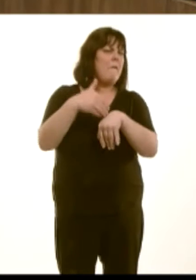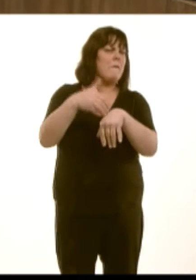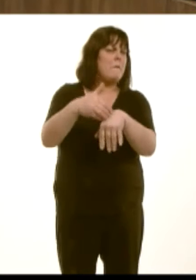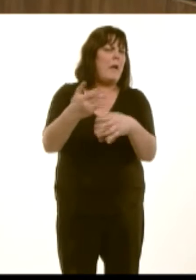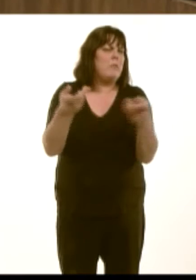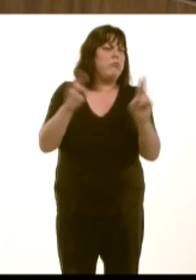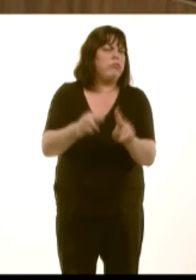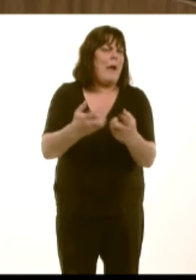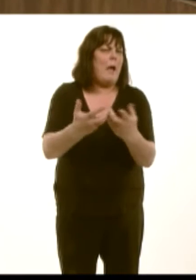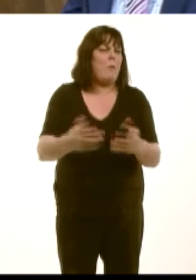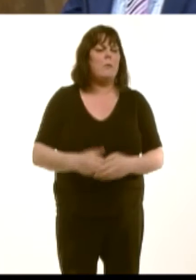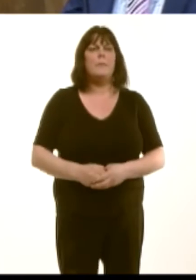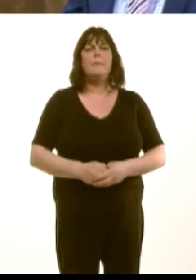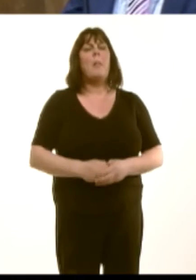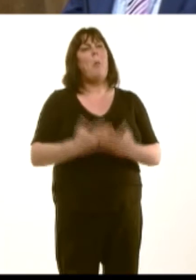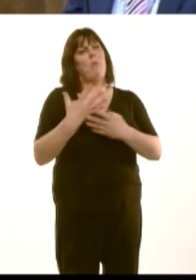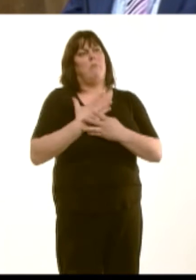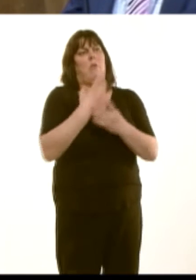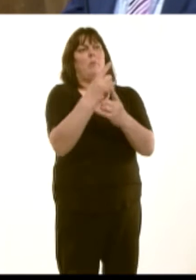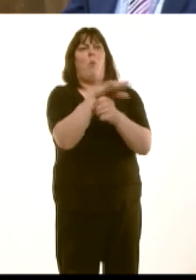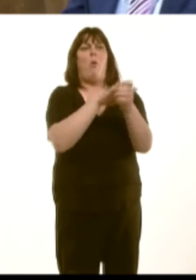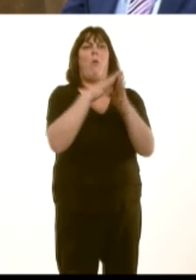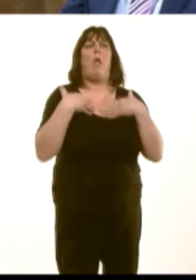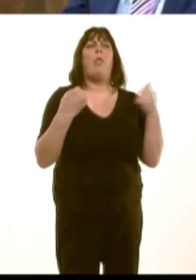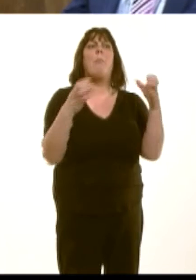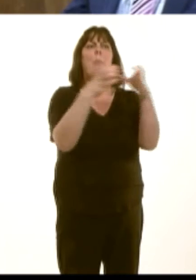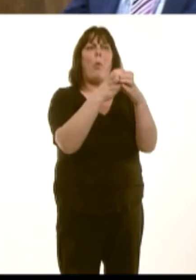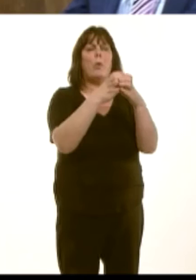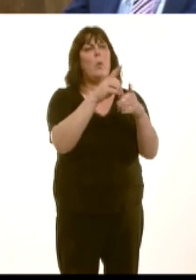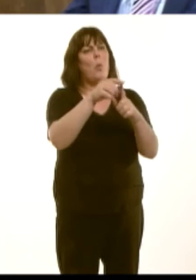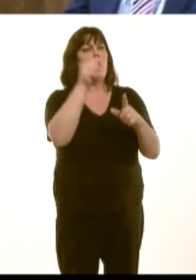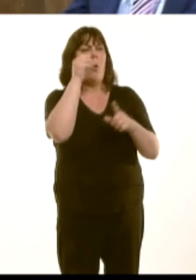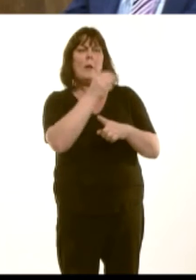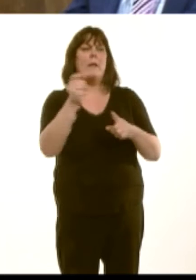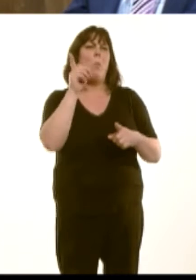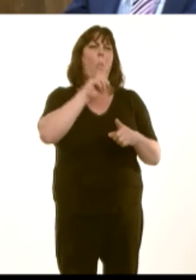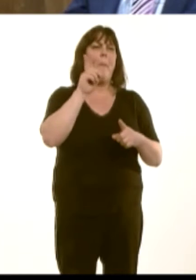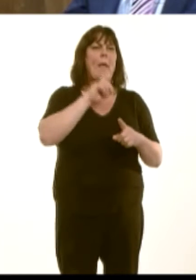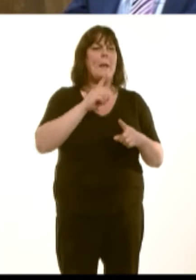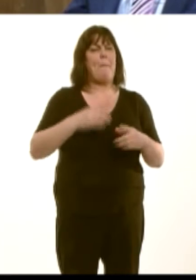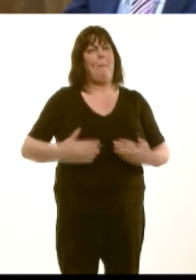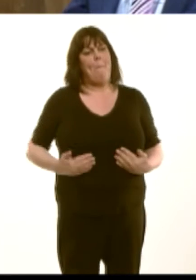There will undoubtedly be an impact in terms of having to take some mothers from the area